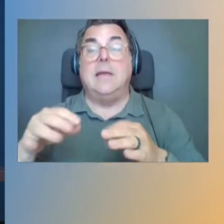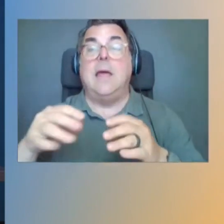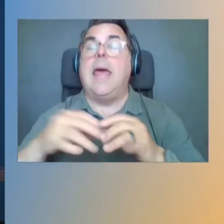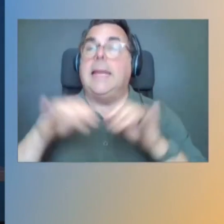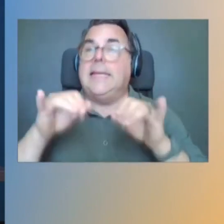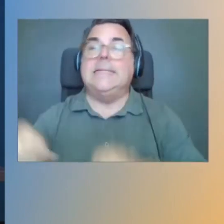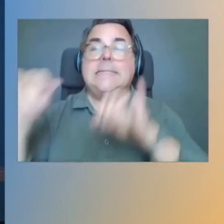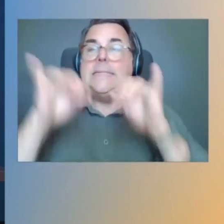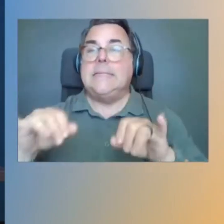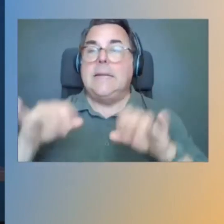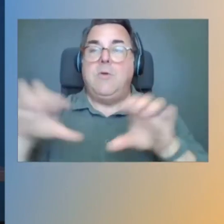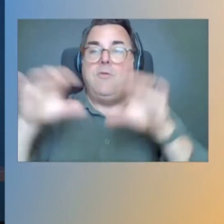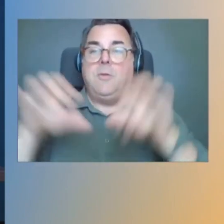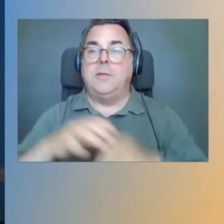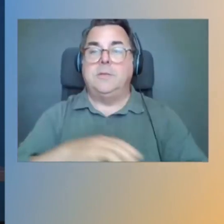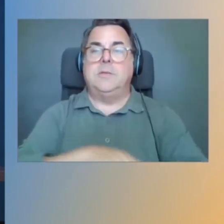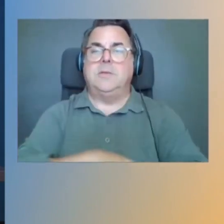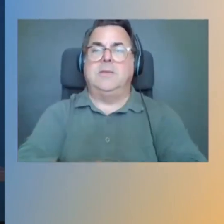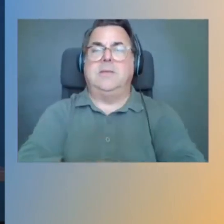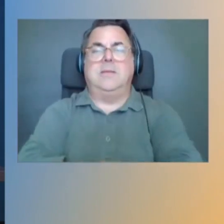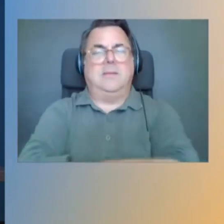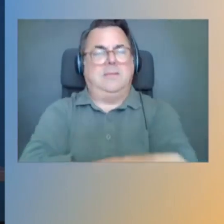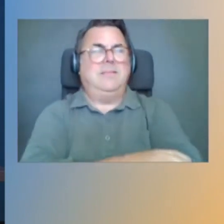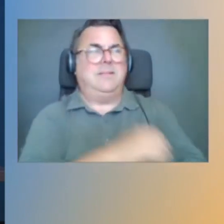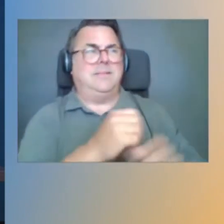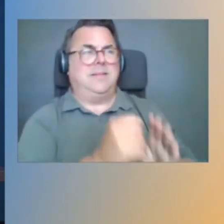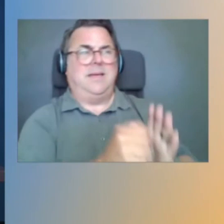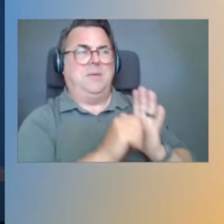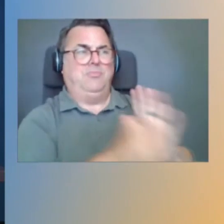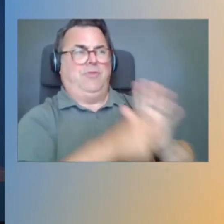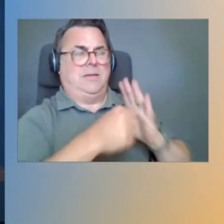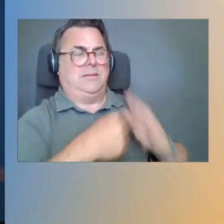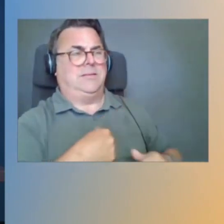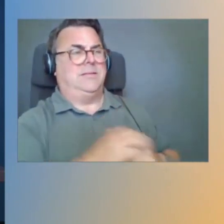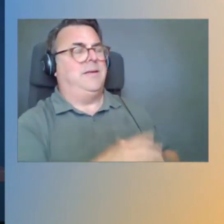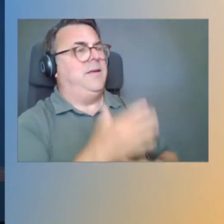Well, that's pretty, pretty impressive here, so I wanna thank you for joining us today